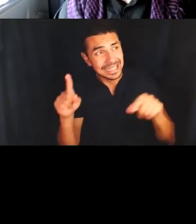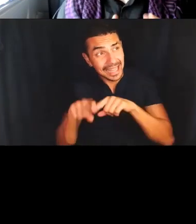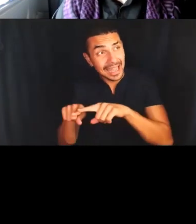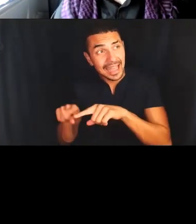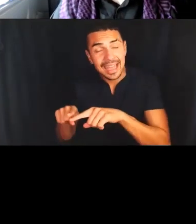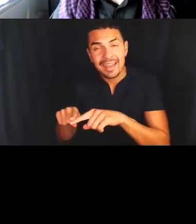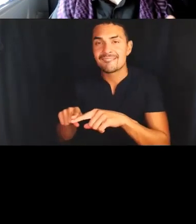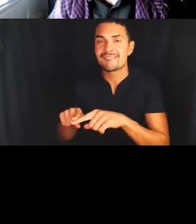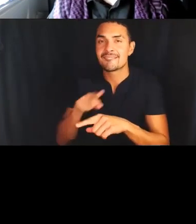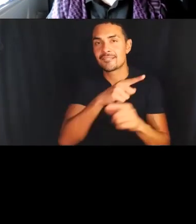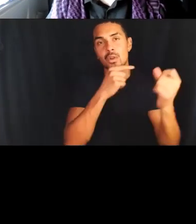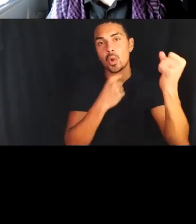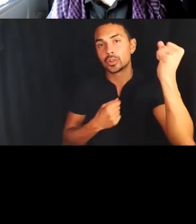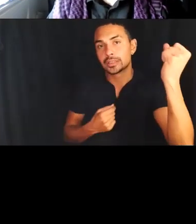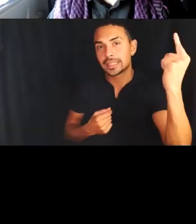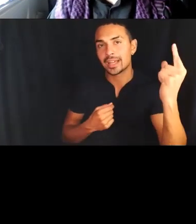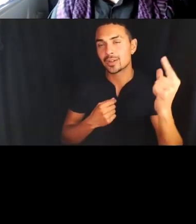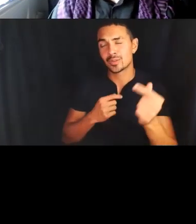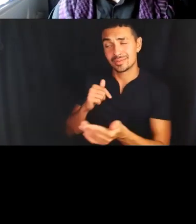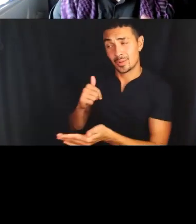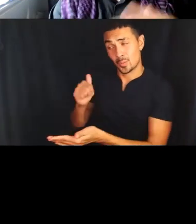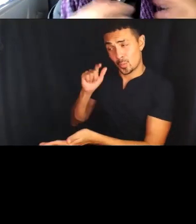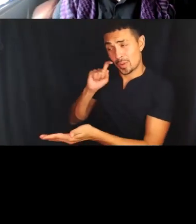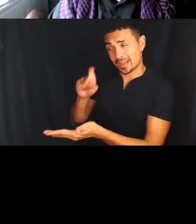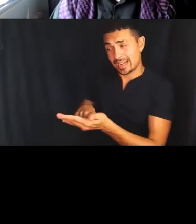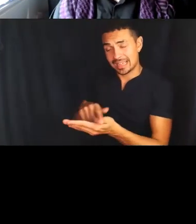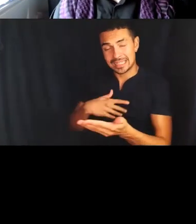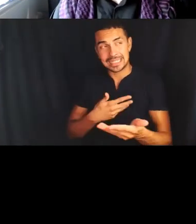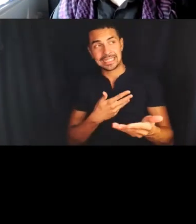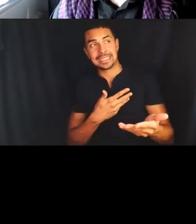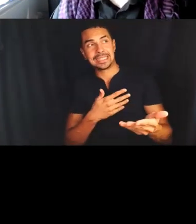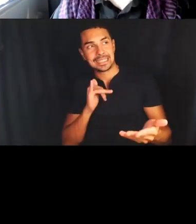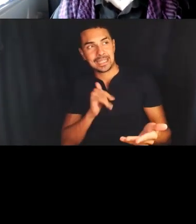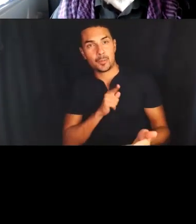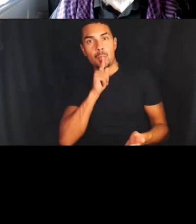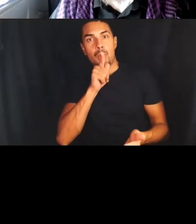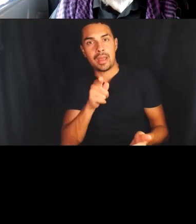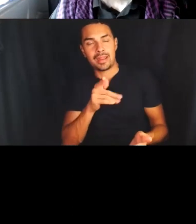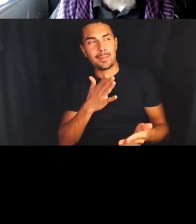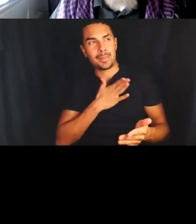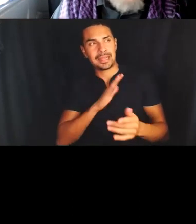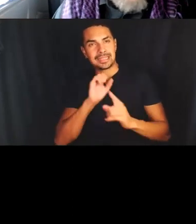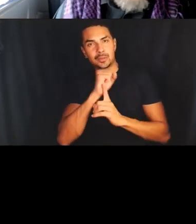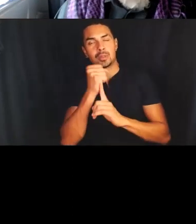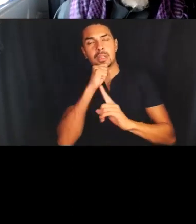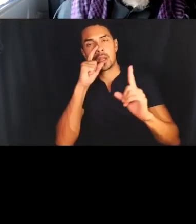or honor or recognize the reality of the complexity of relationships that people have.